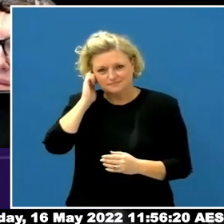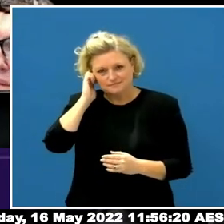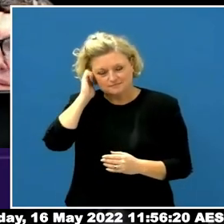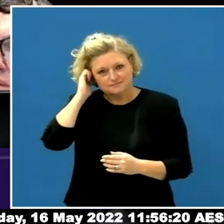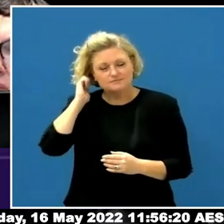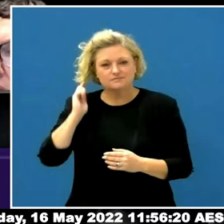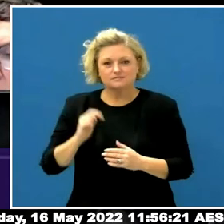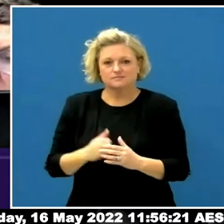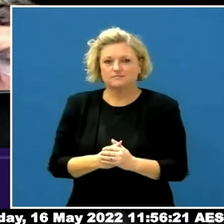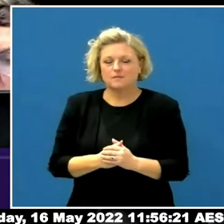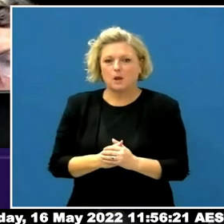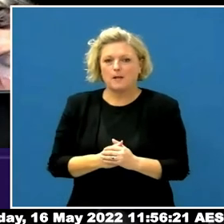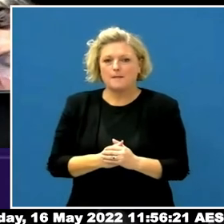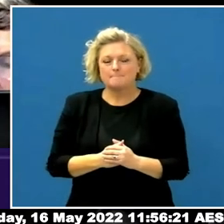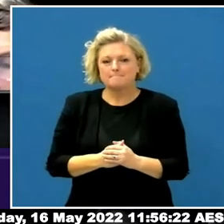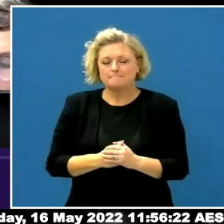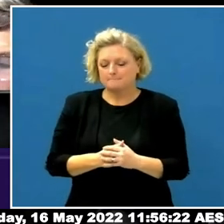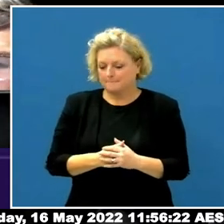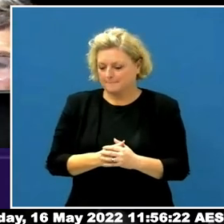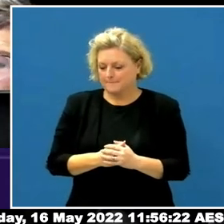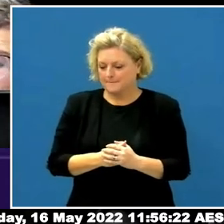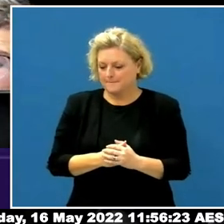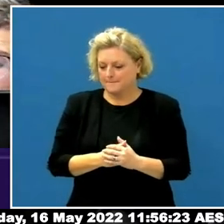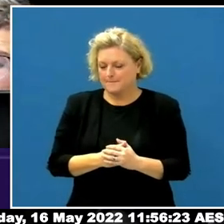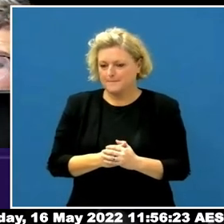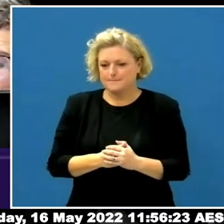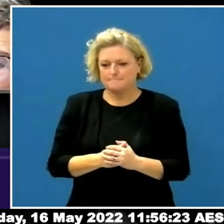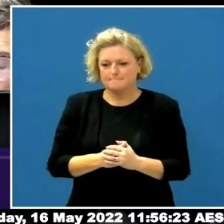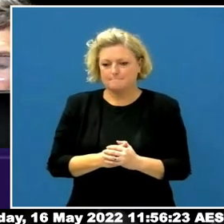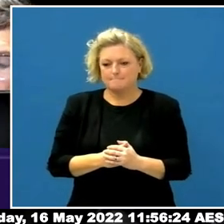bottom - I think that's 11 of 12.